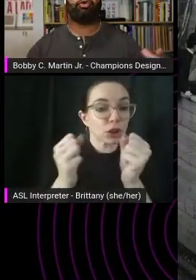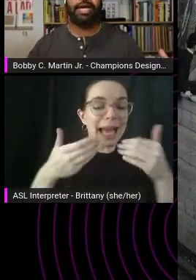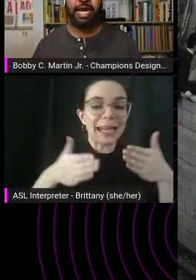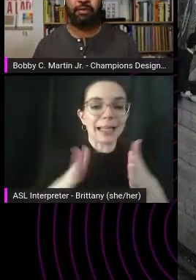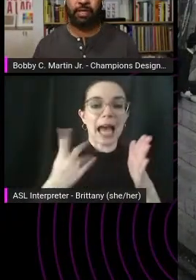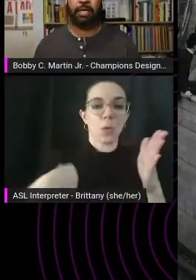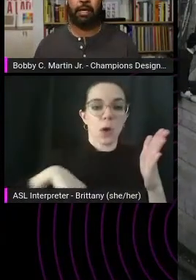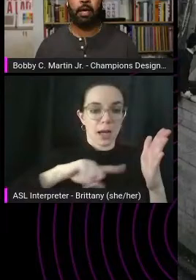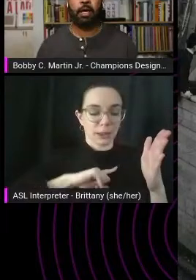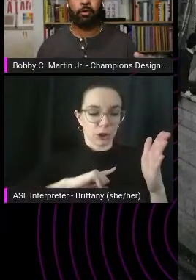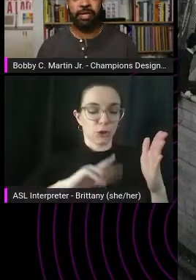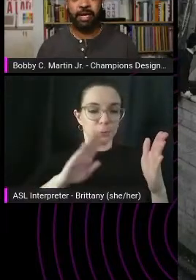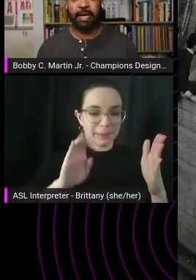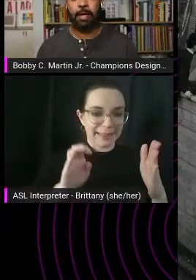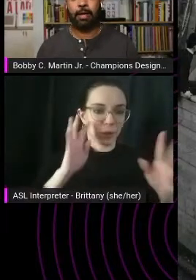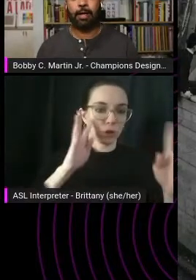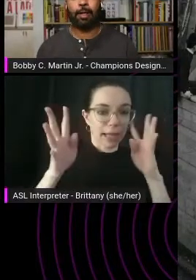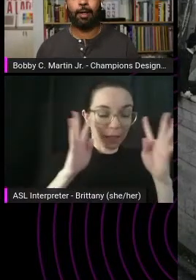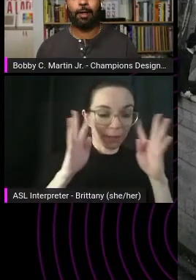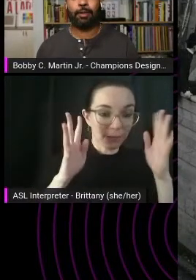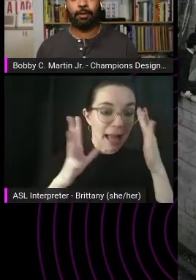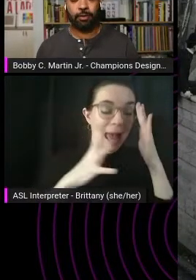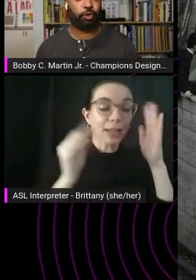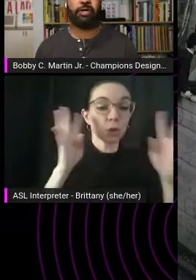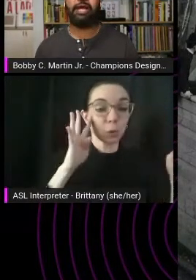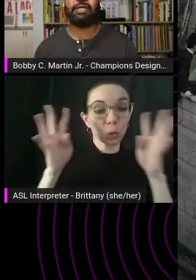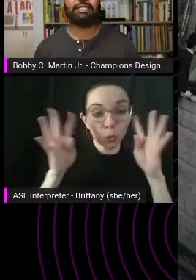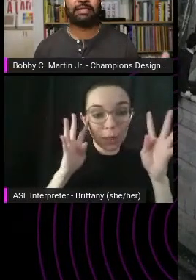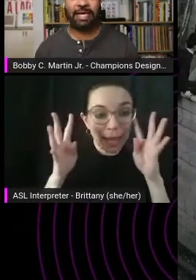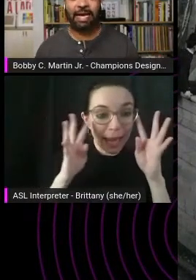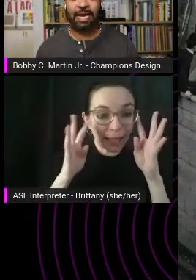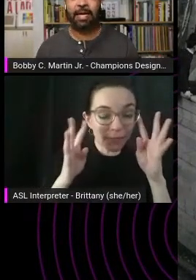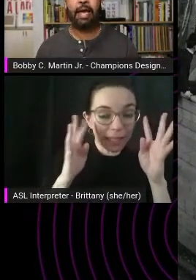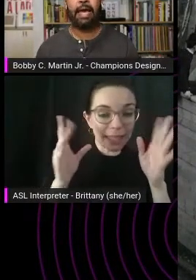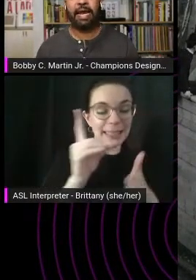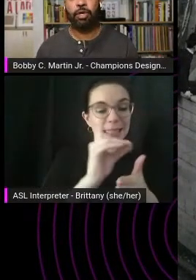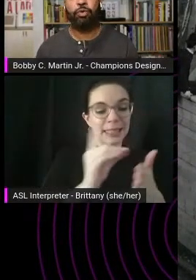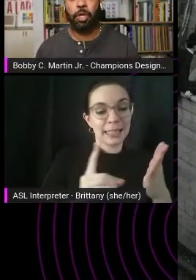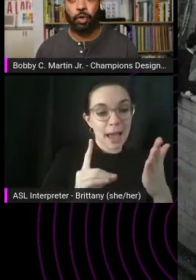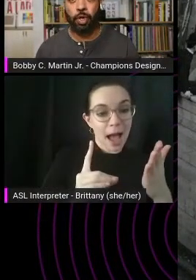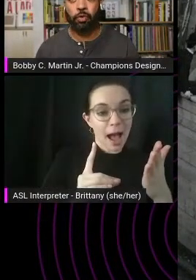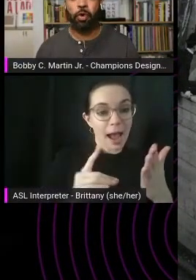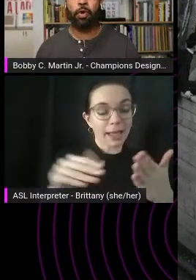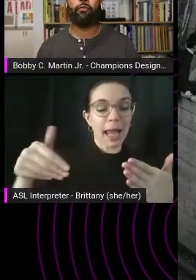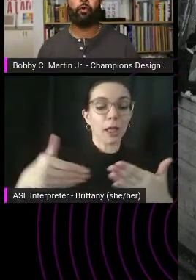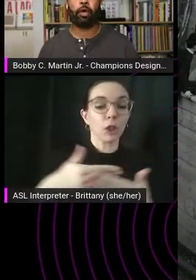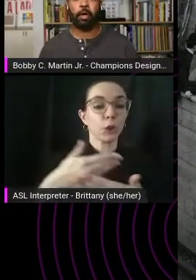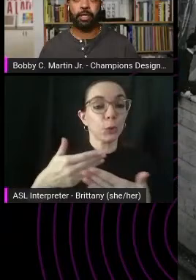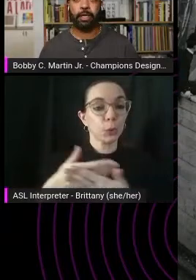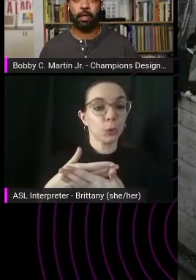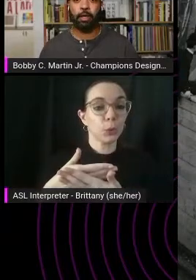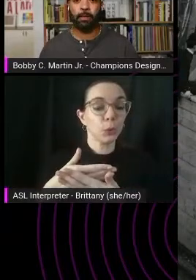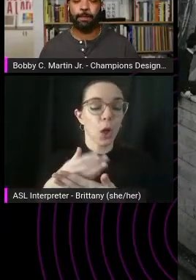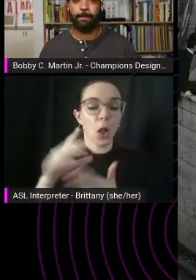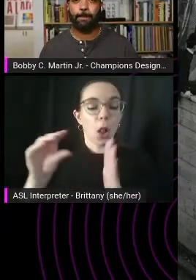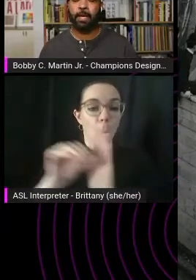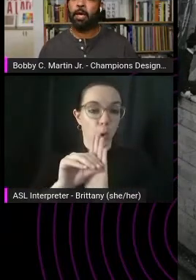creatively create, to creatively design, a new logo for Carnegie Hall.